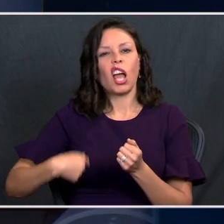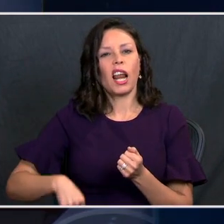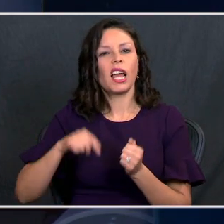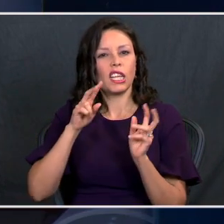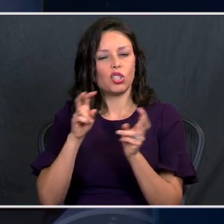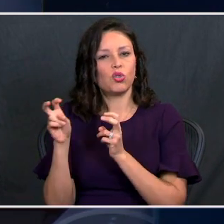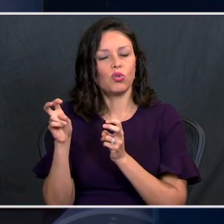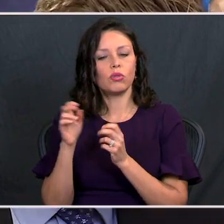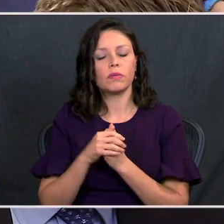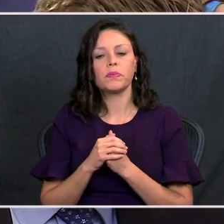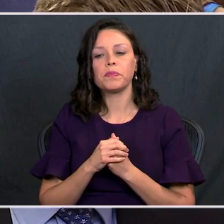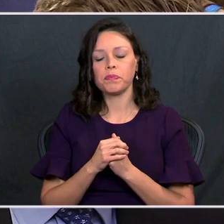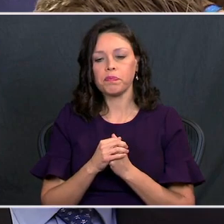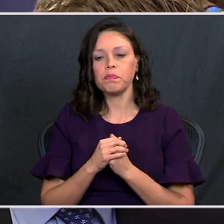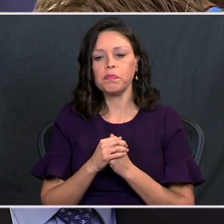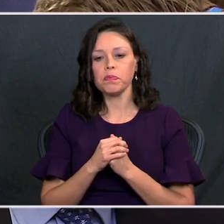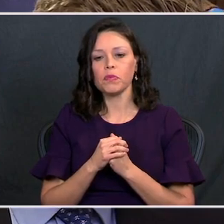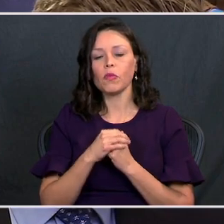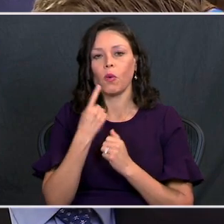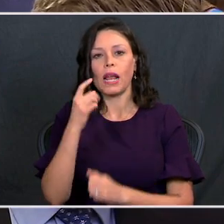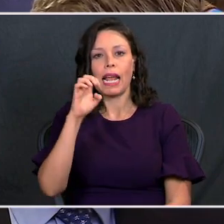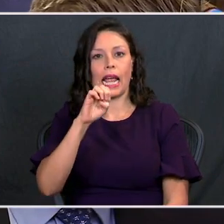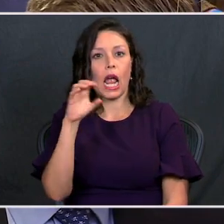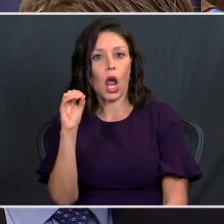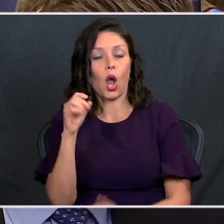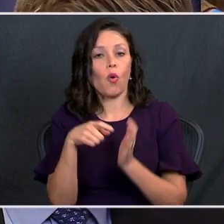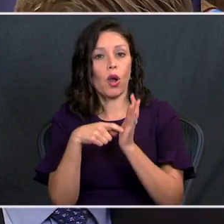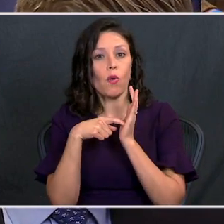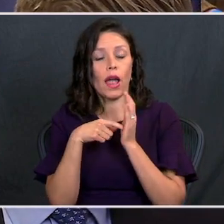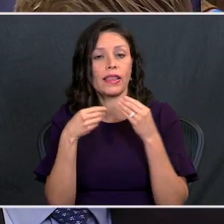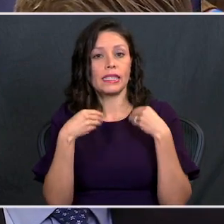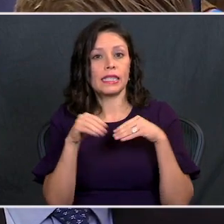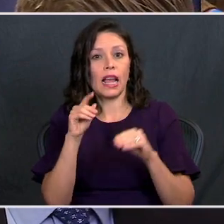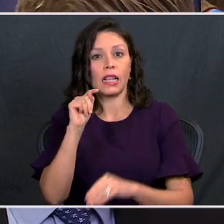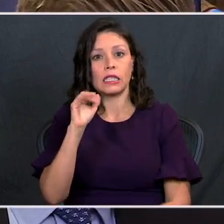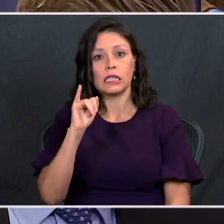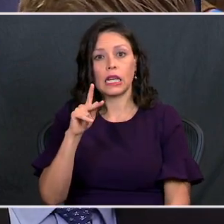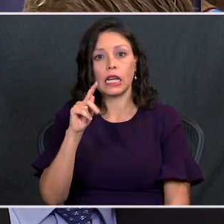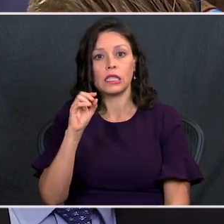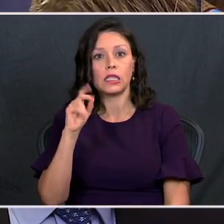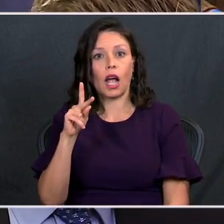I know that there was an executive order requiring the sale of TikTok's U.S. business,